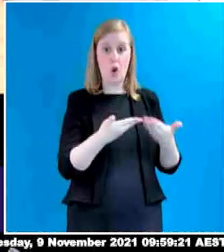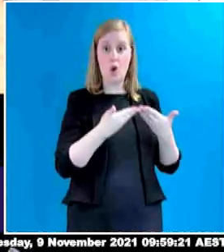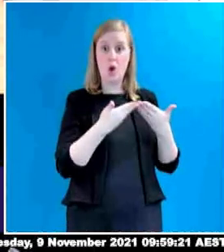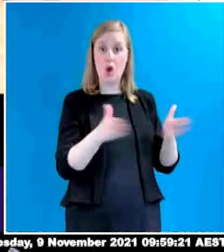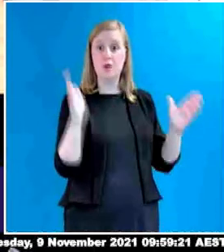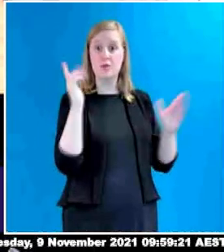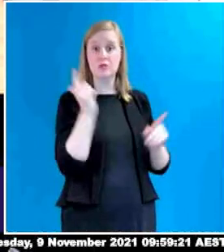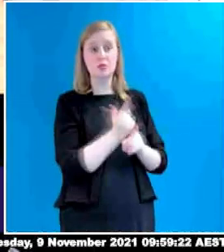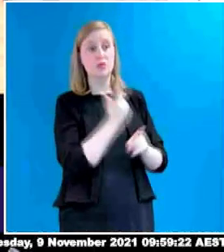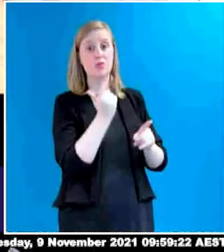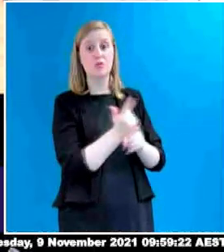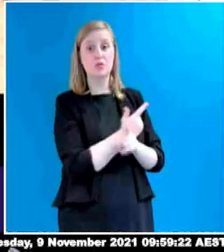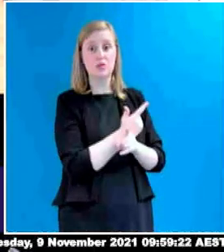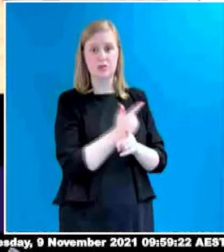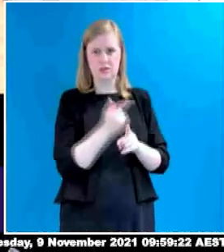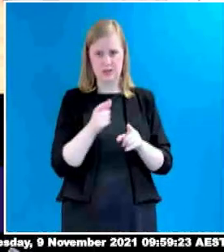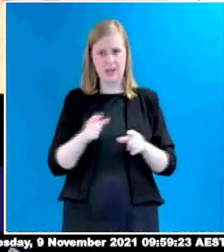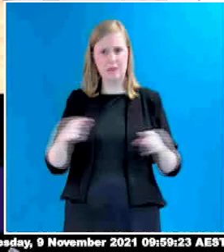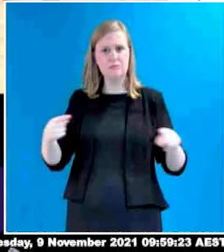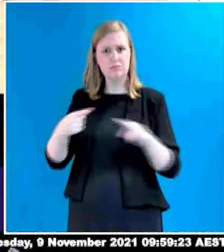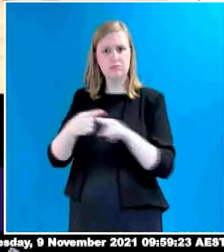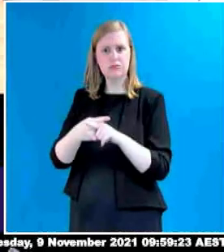is endemic and pervasive in Australia.